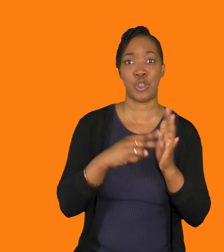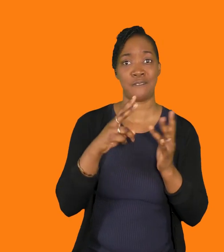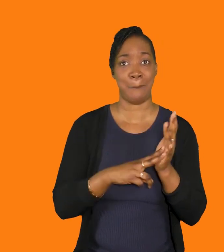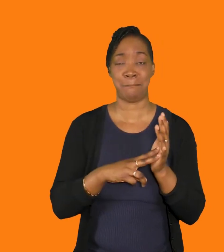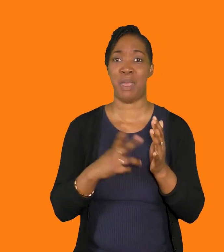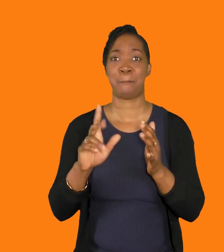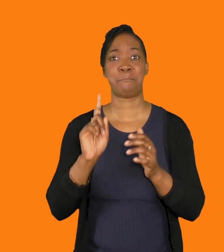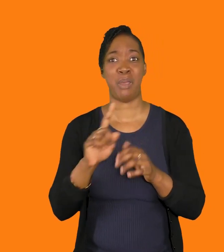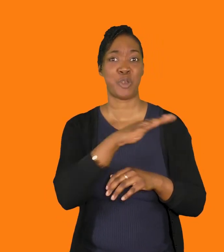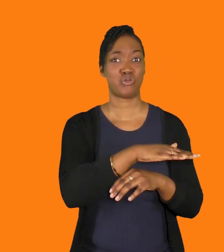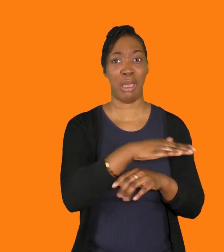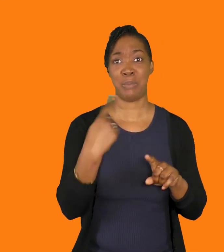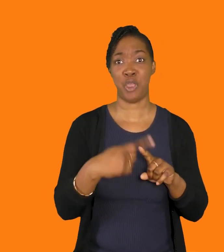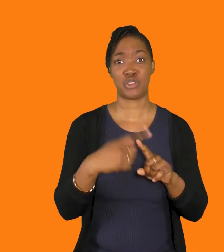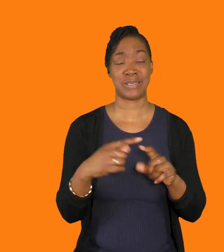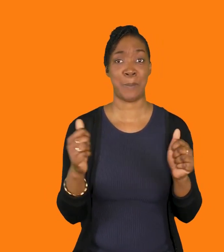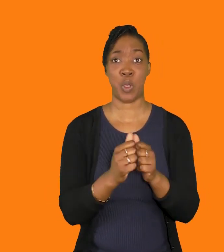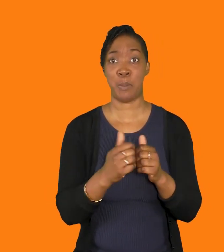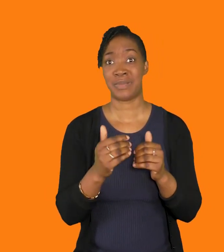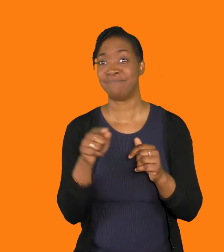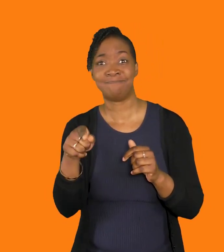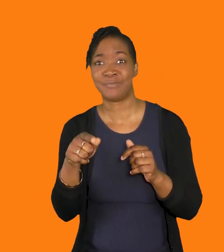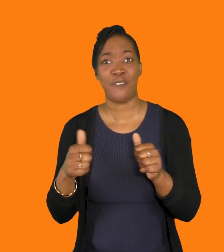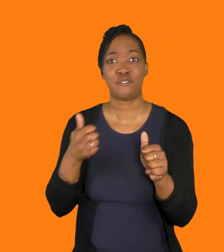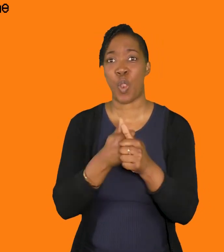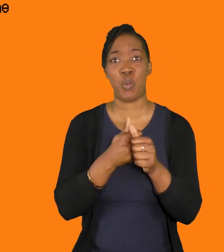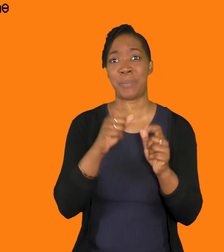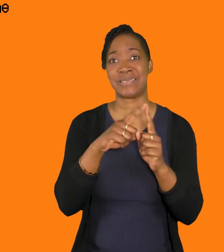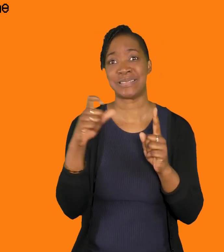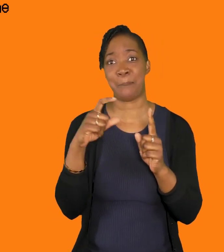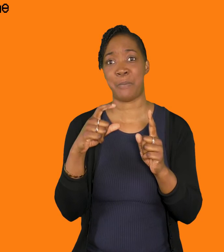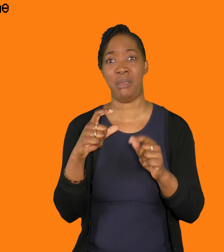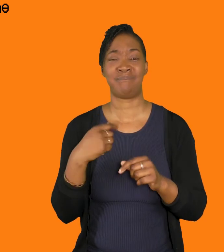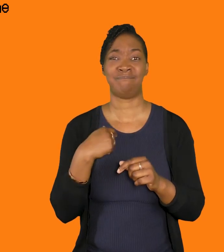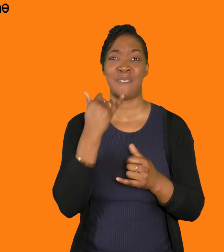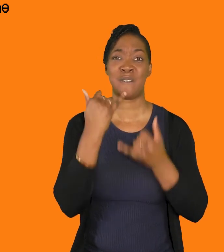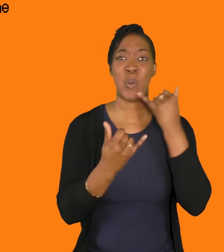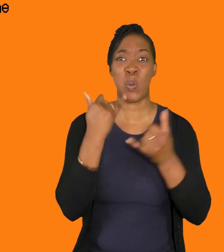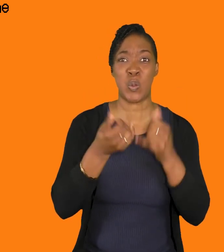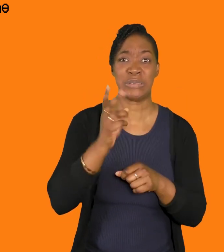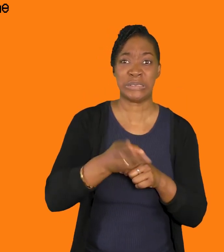But, there is no follow up for my child’s emergency appointment until December. I will call back repeatedly.